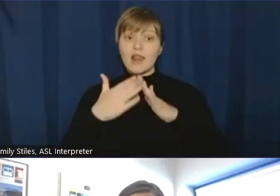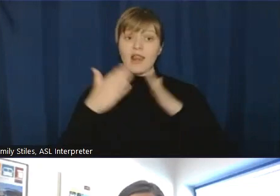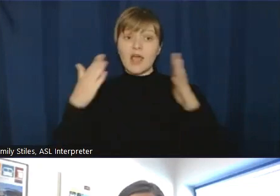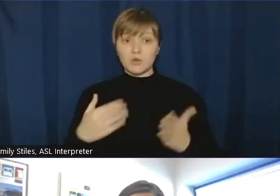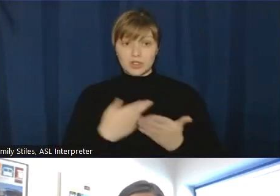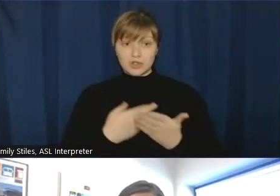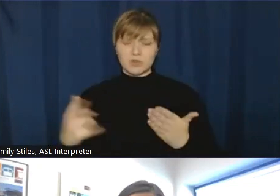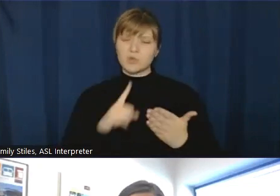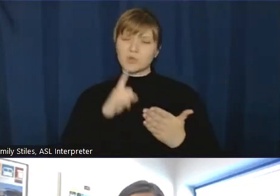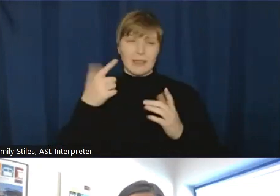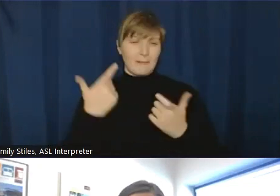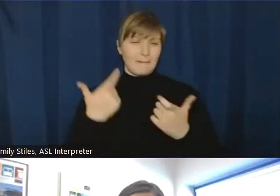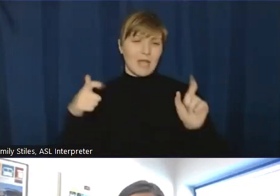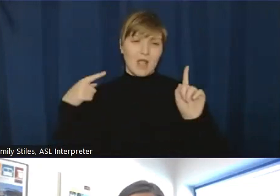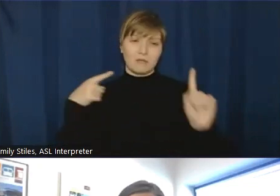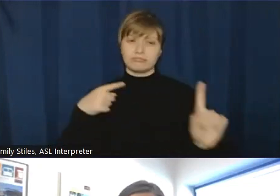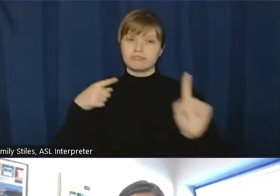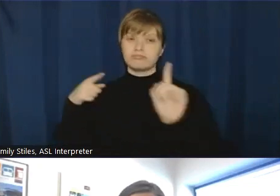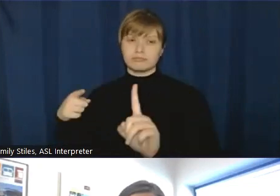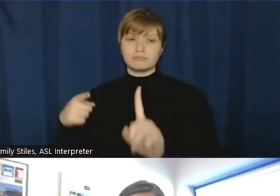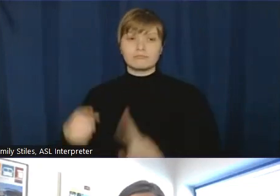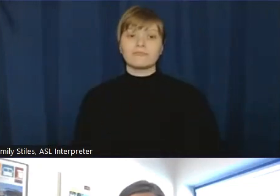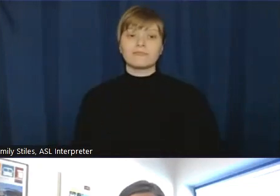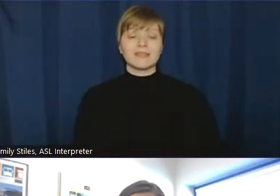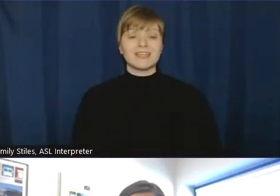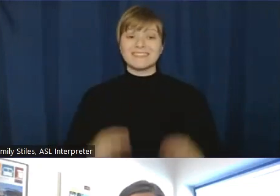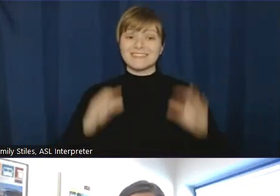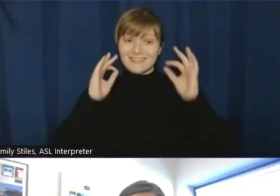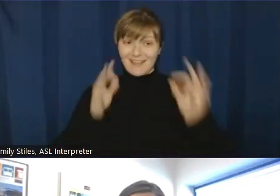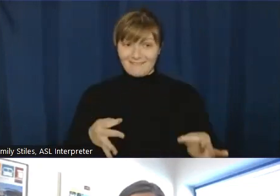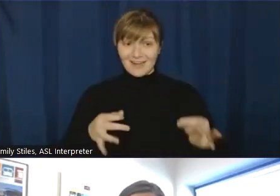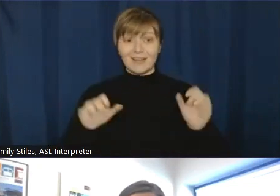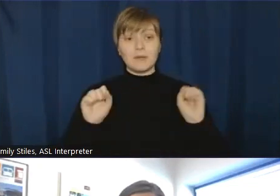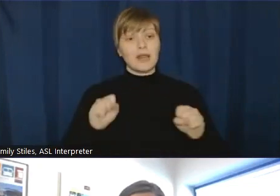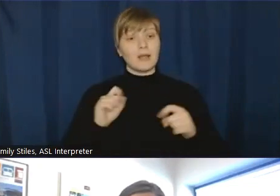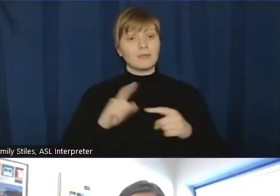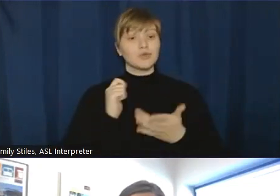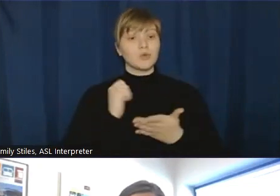were the main ones. It has definitely been able to help connect those folks into